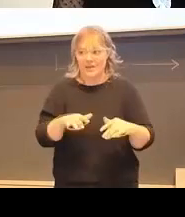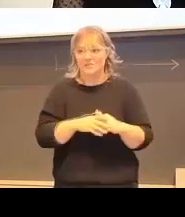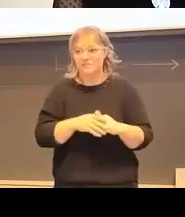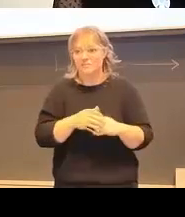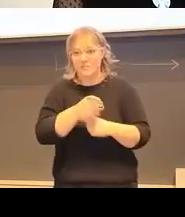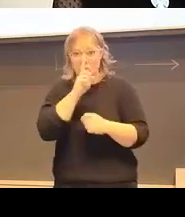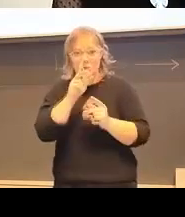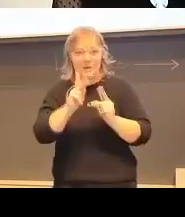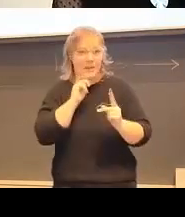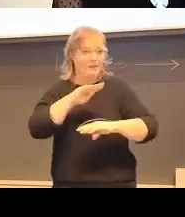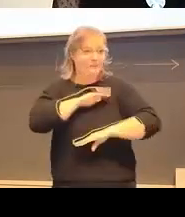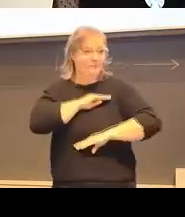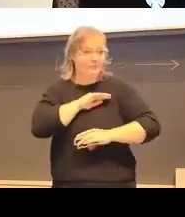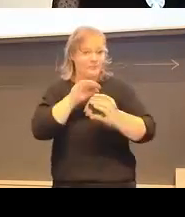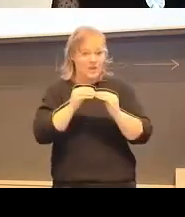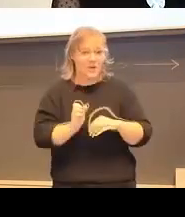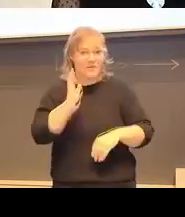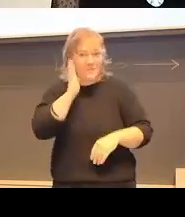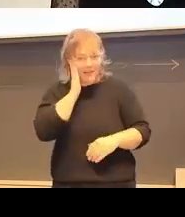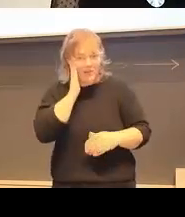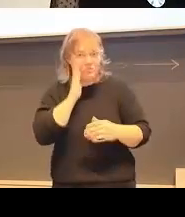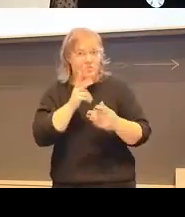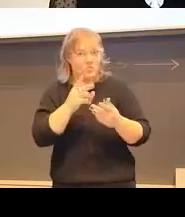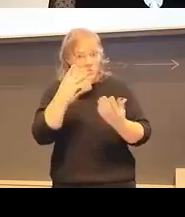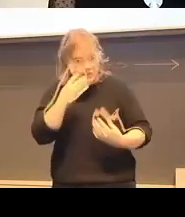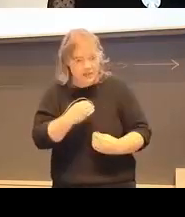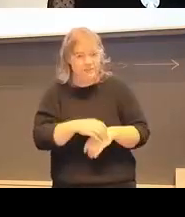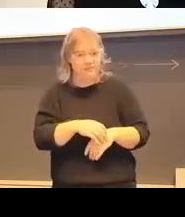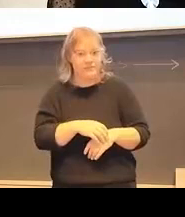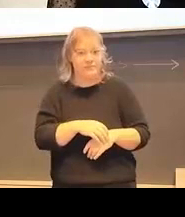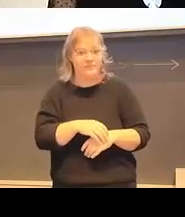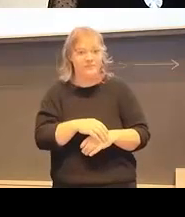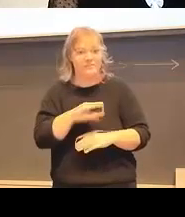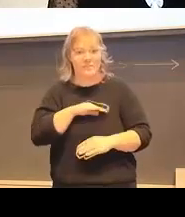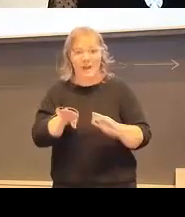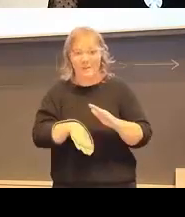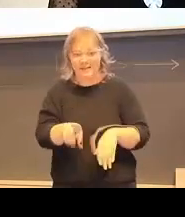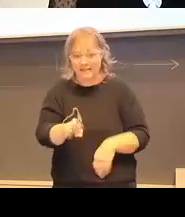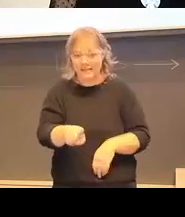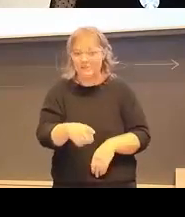an adequate number of beds to sleep in meeting a basic need workstations and for returning to